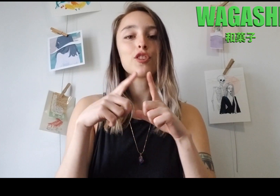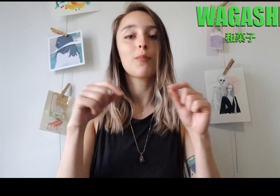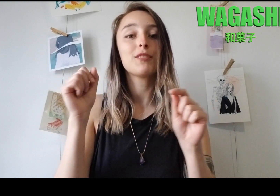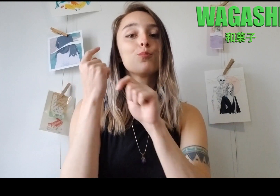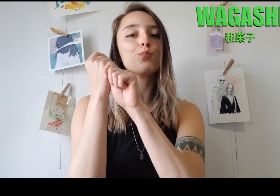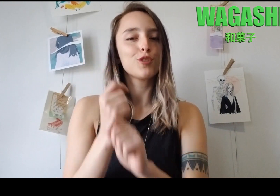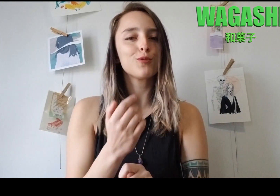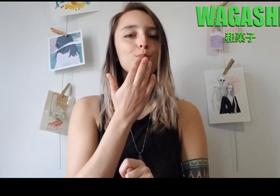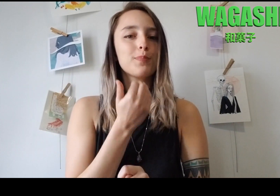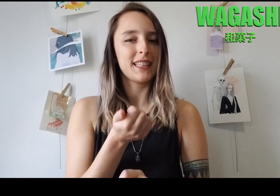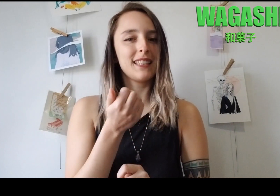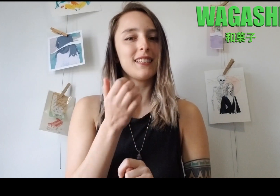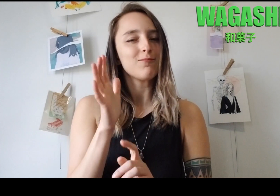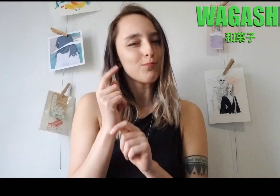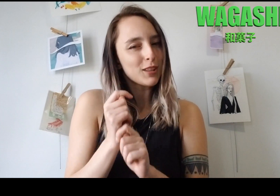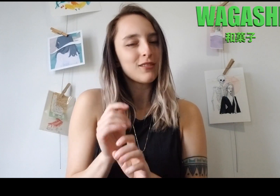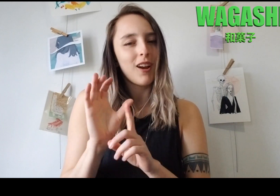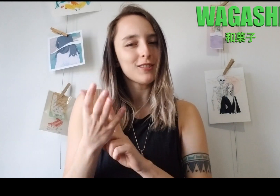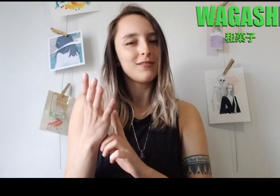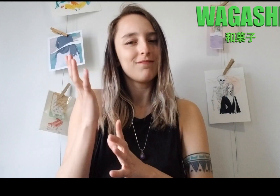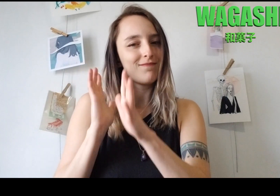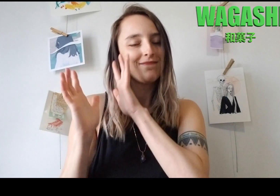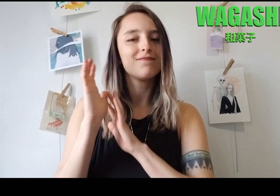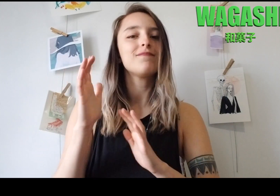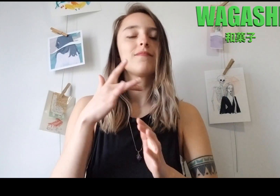This is a traditional Japanese sweet delicacy from their culture.